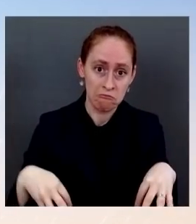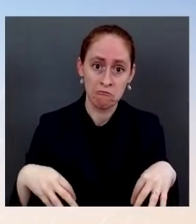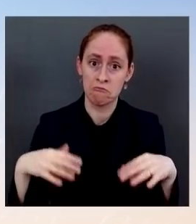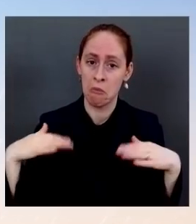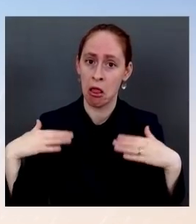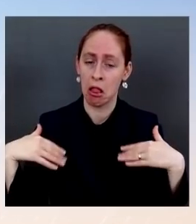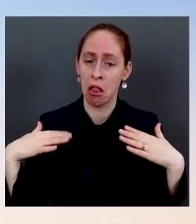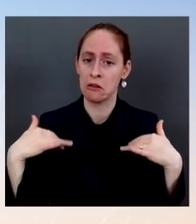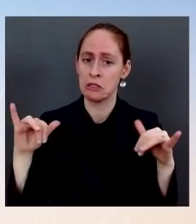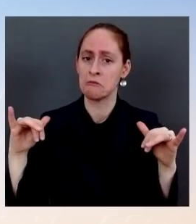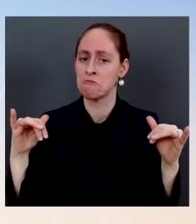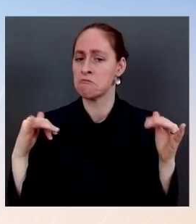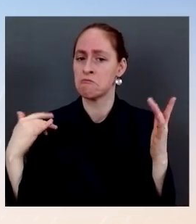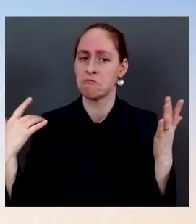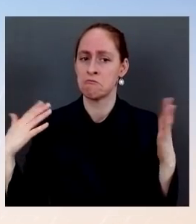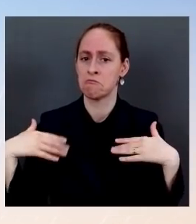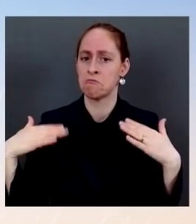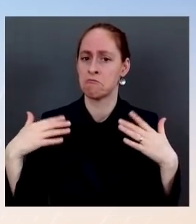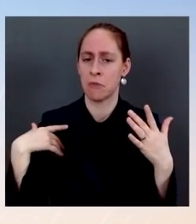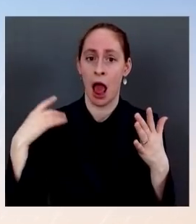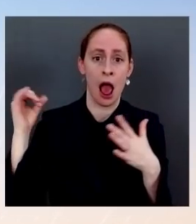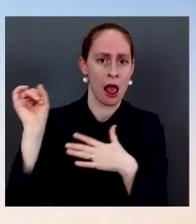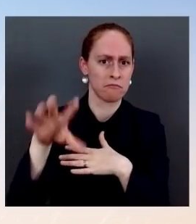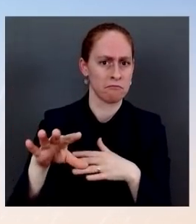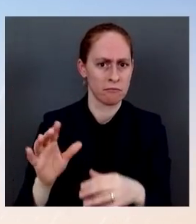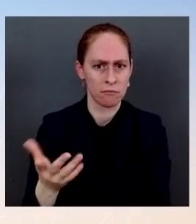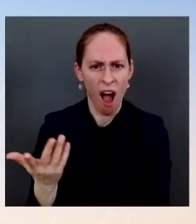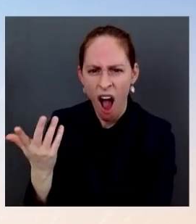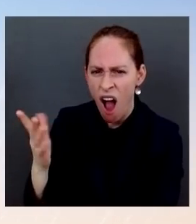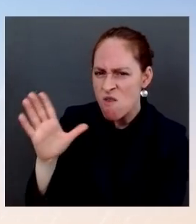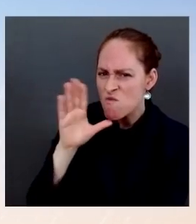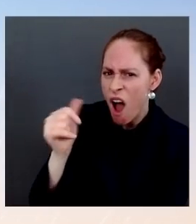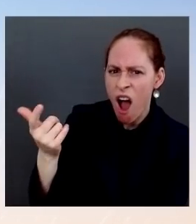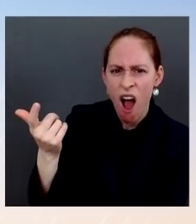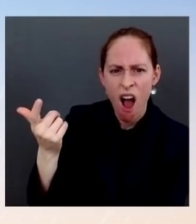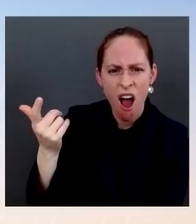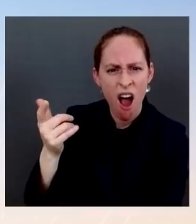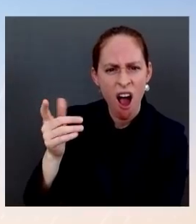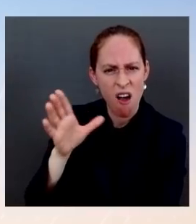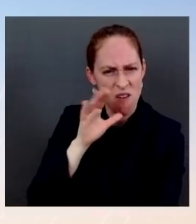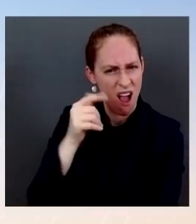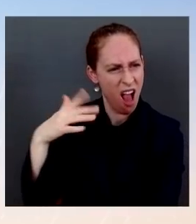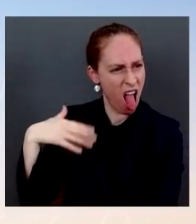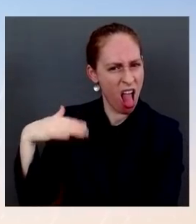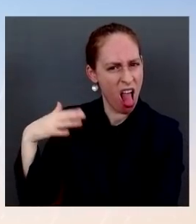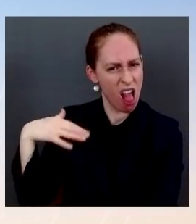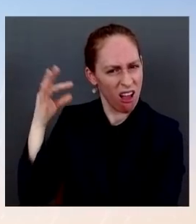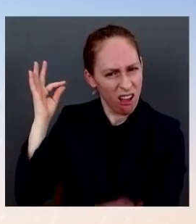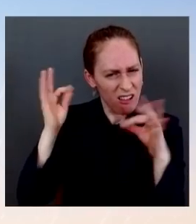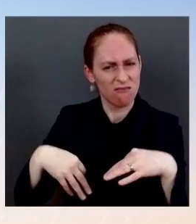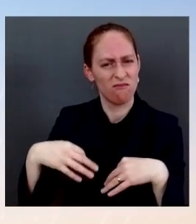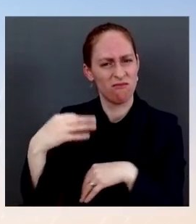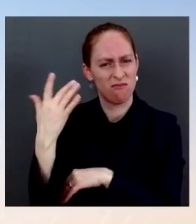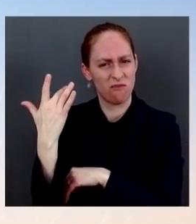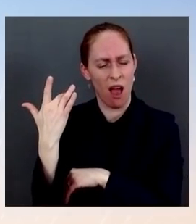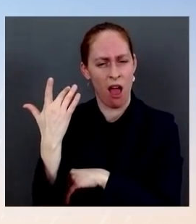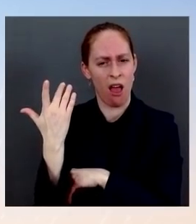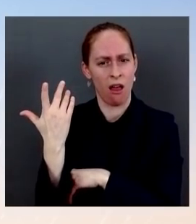is at any point in time, and certainly not today. We are working towards diplomatic talks. There have been proposals put forward by the Russians -- some we would agree with,